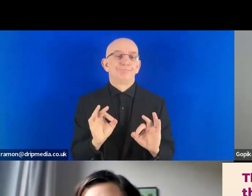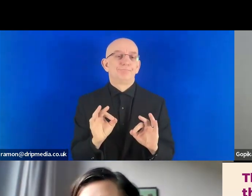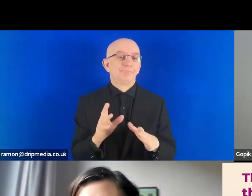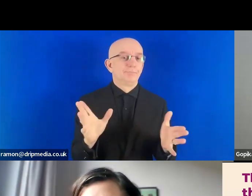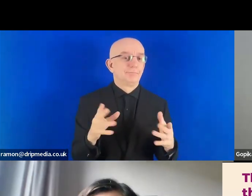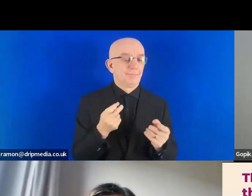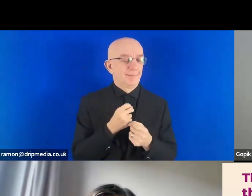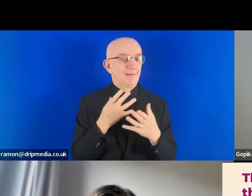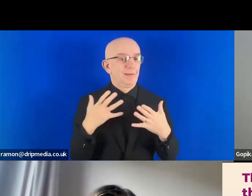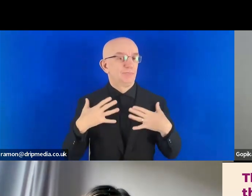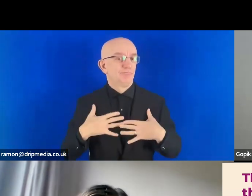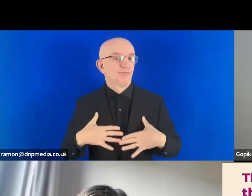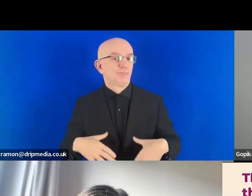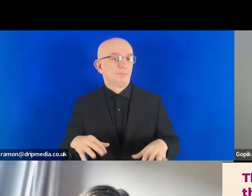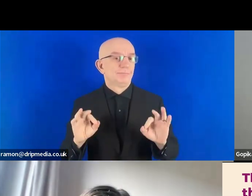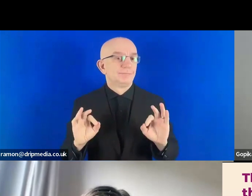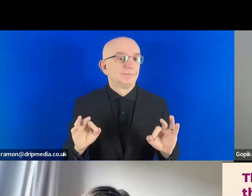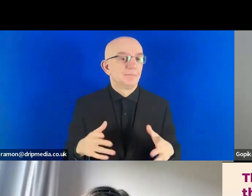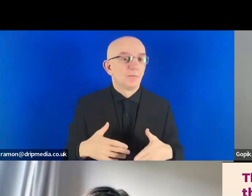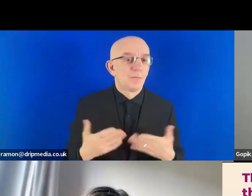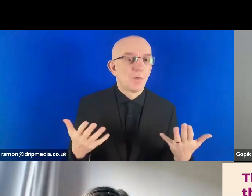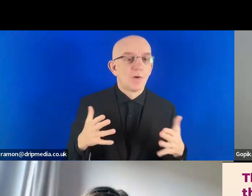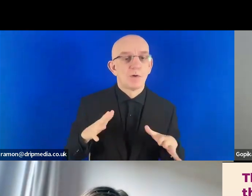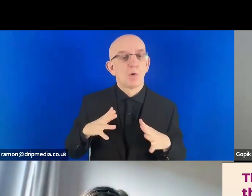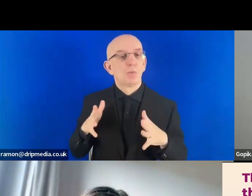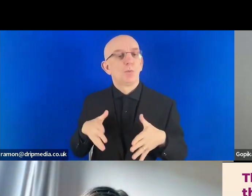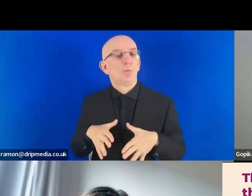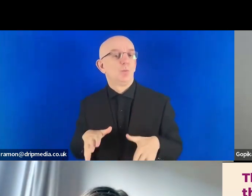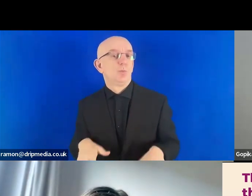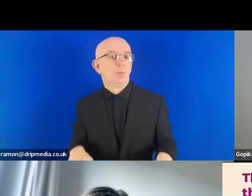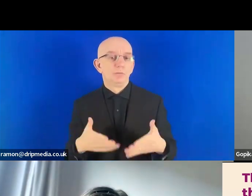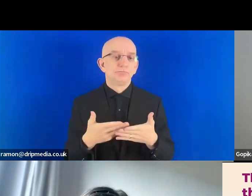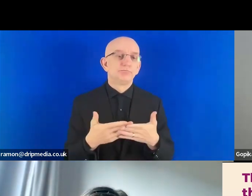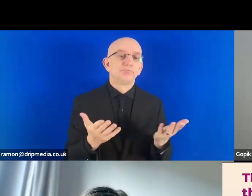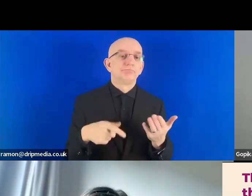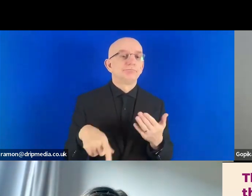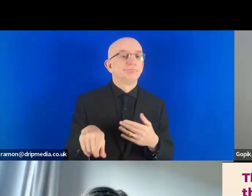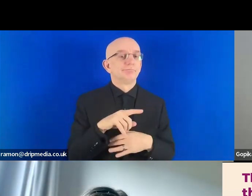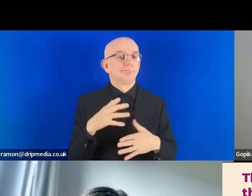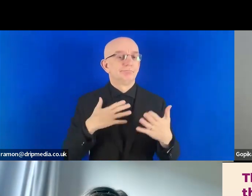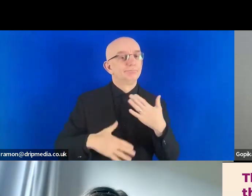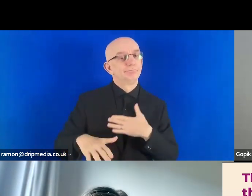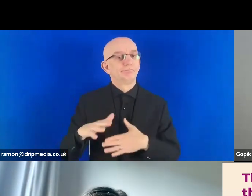that are being hosted by our partners and friends. So please do, check them out.